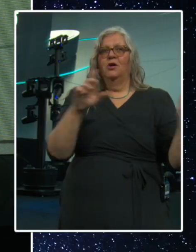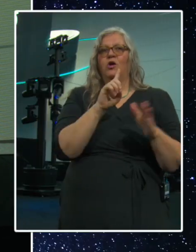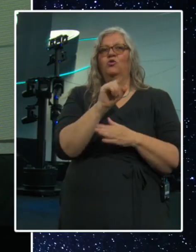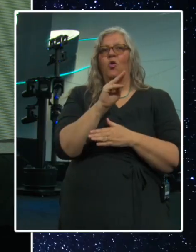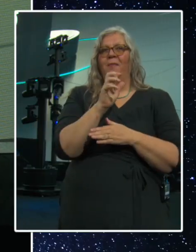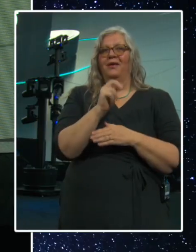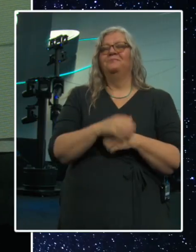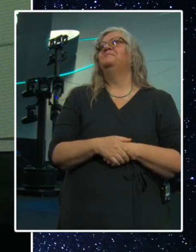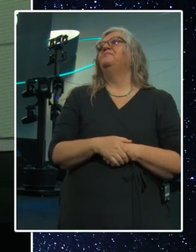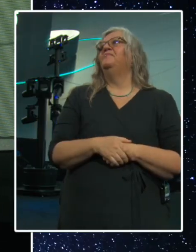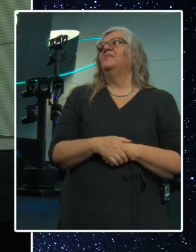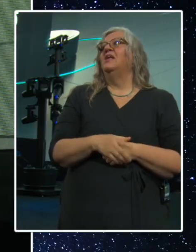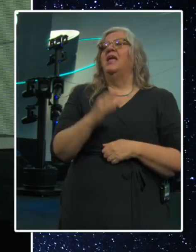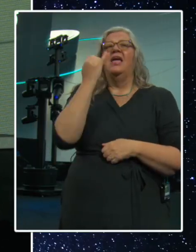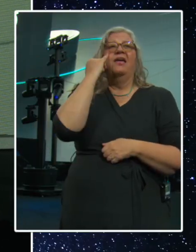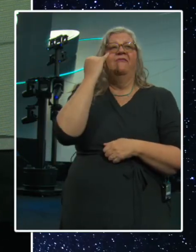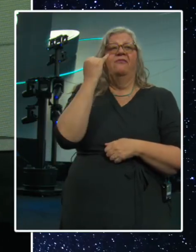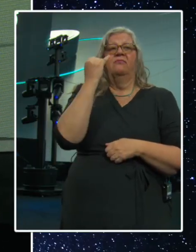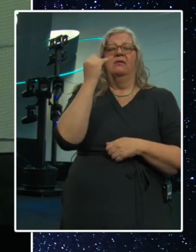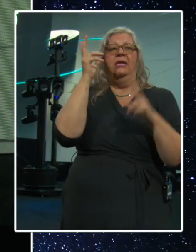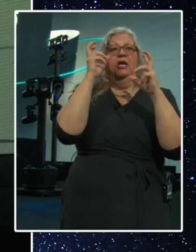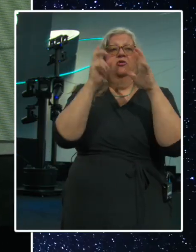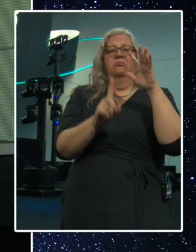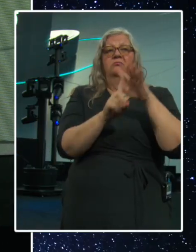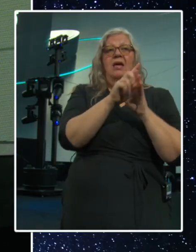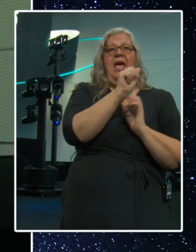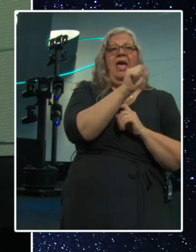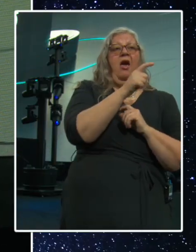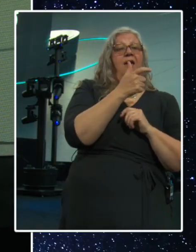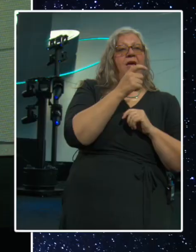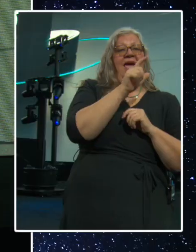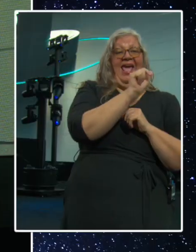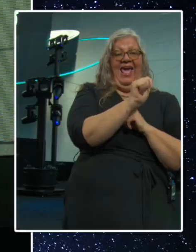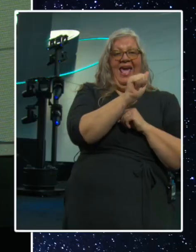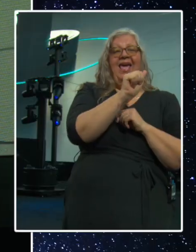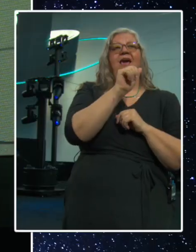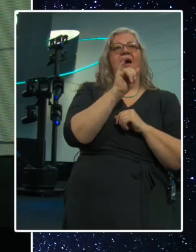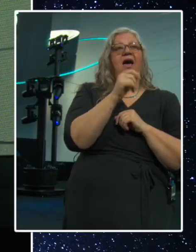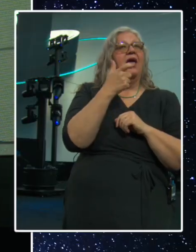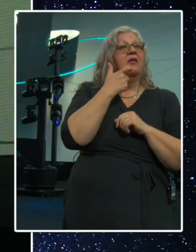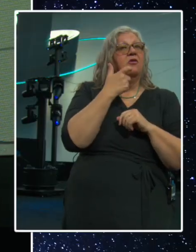When an issue arises, your AI agents reason across the entire IT stack